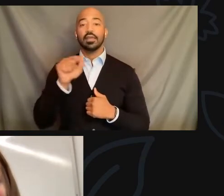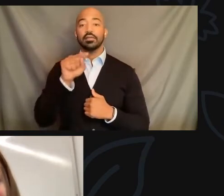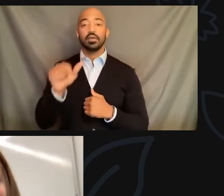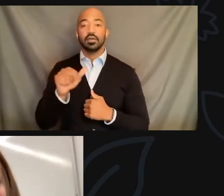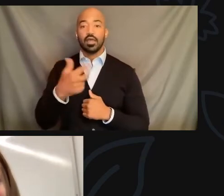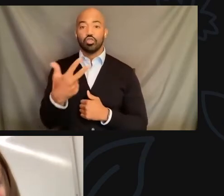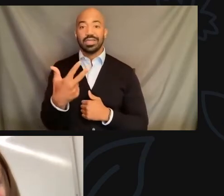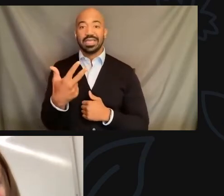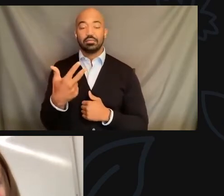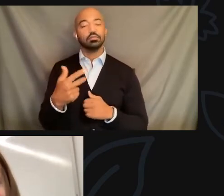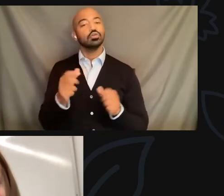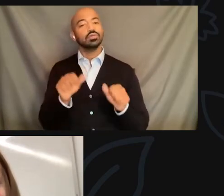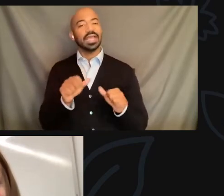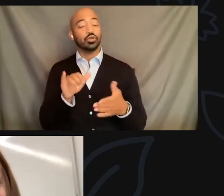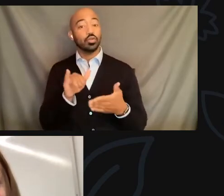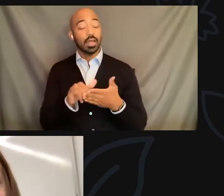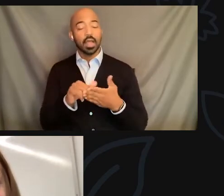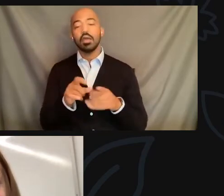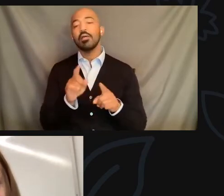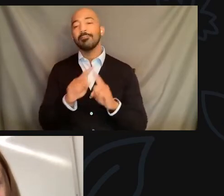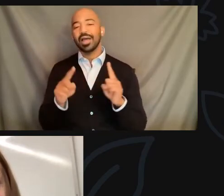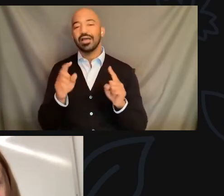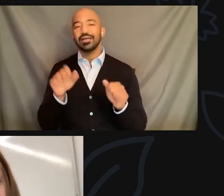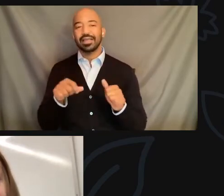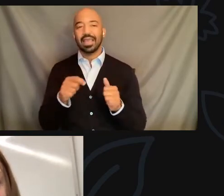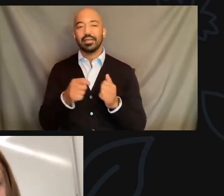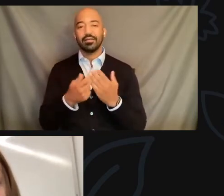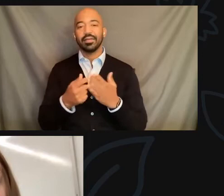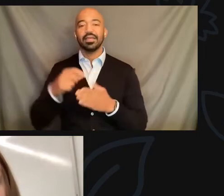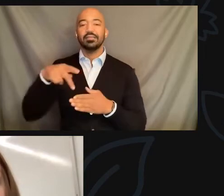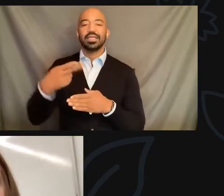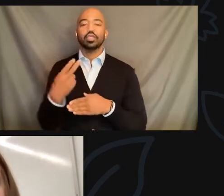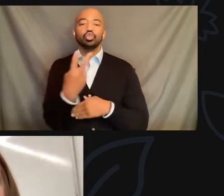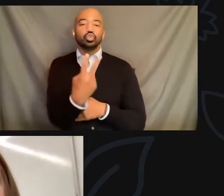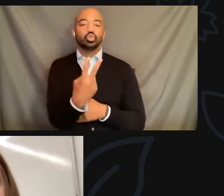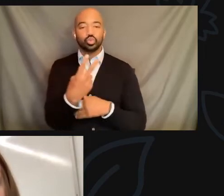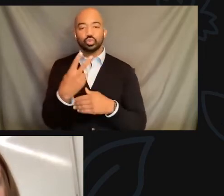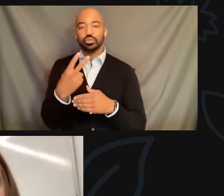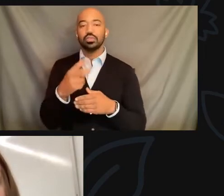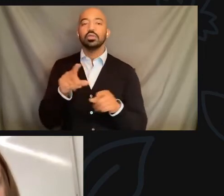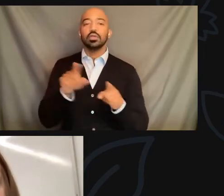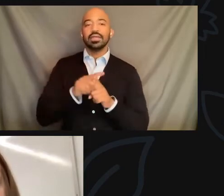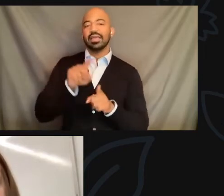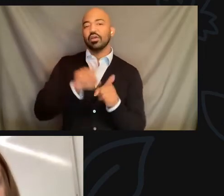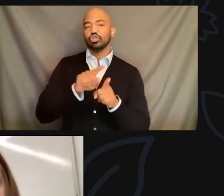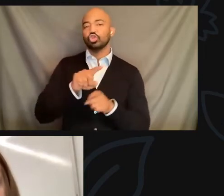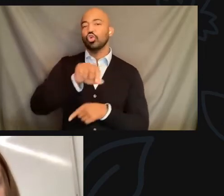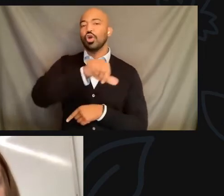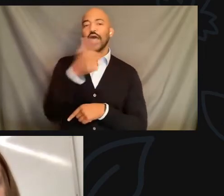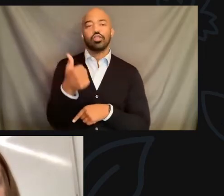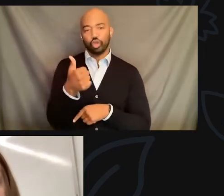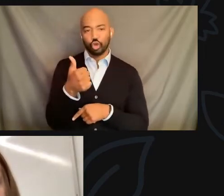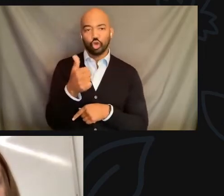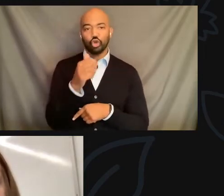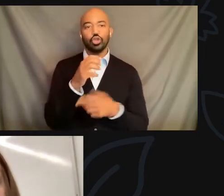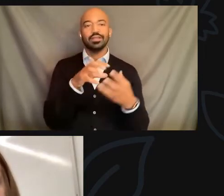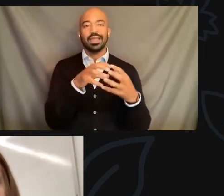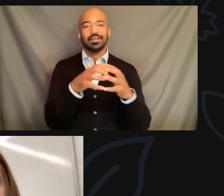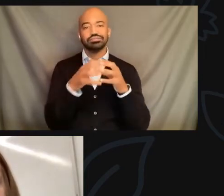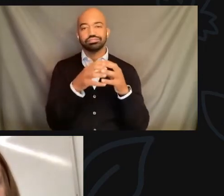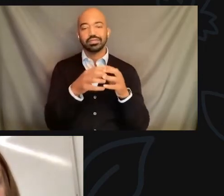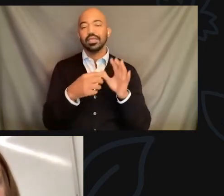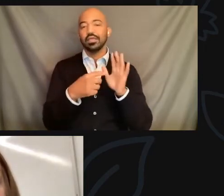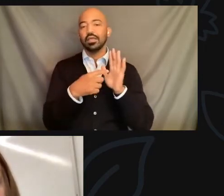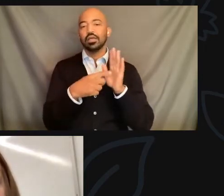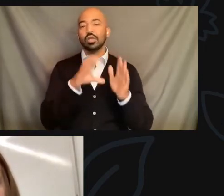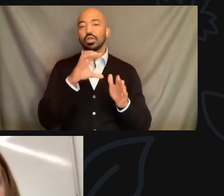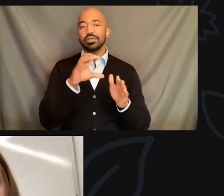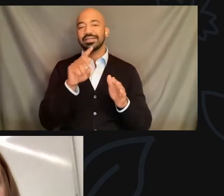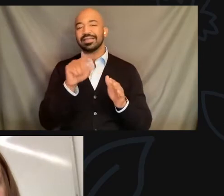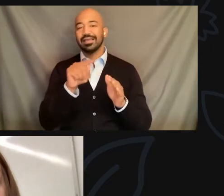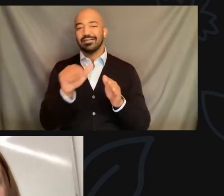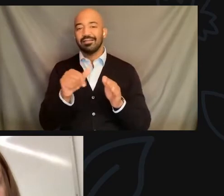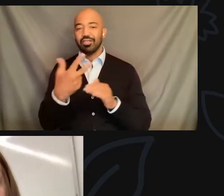can also delete th two cells, you can delete T regs that are coexpressing data three, you can even because get the three is